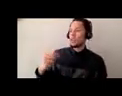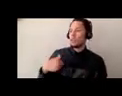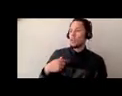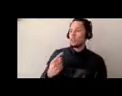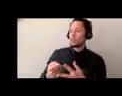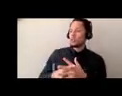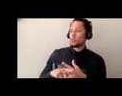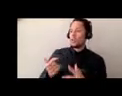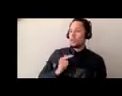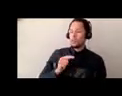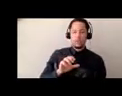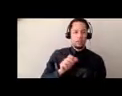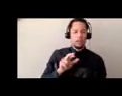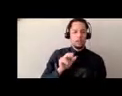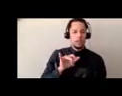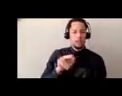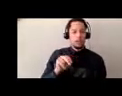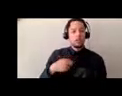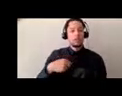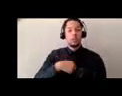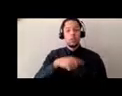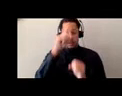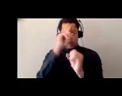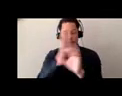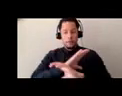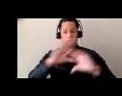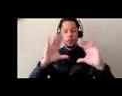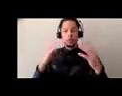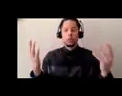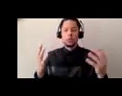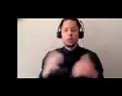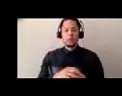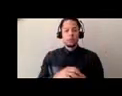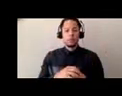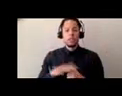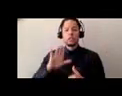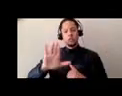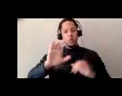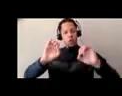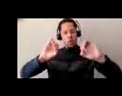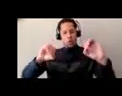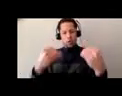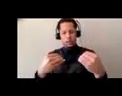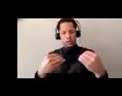What we envision is that you would look at your organization and look at what you